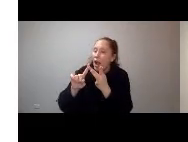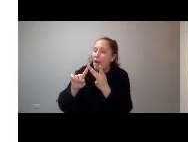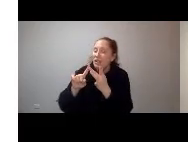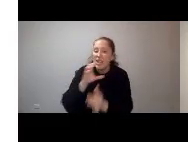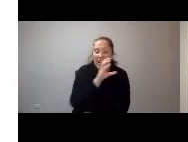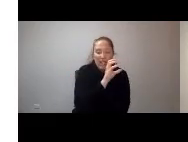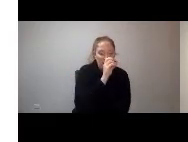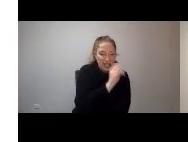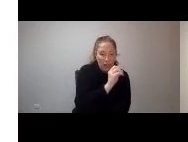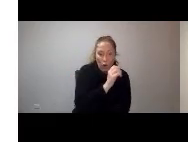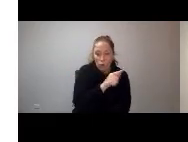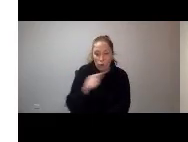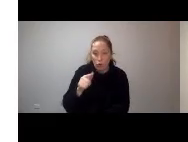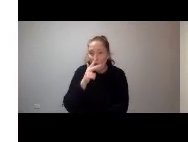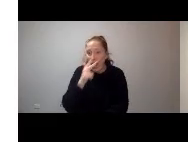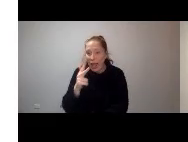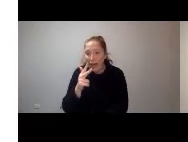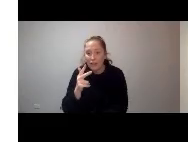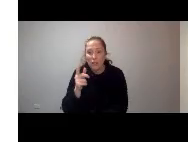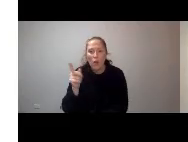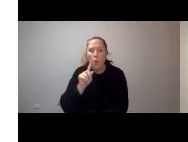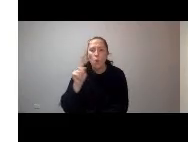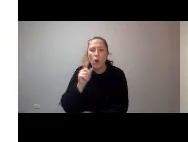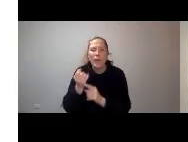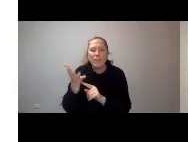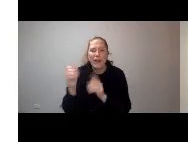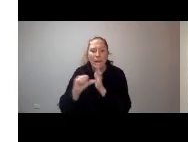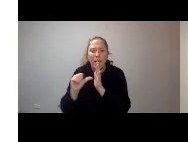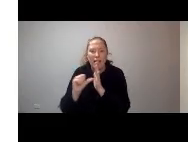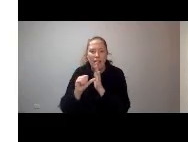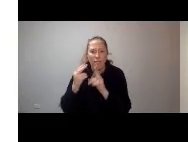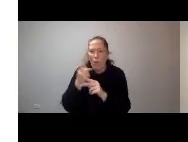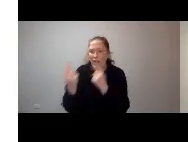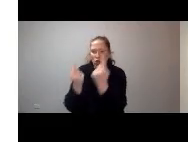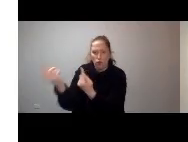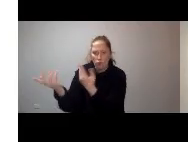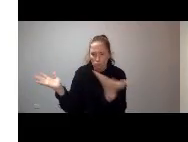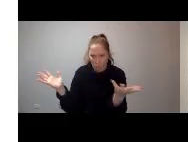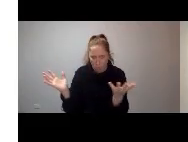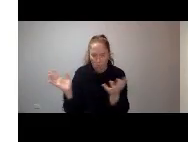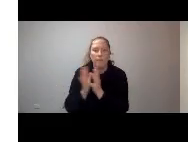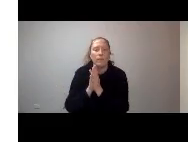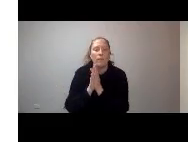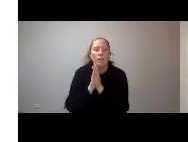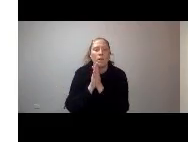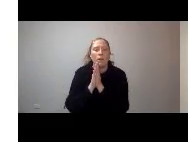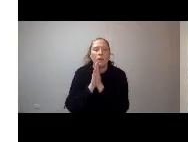across all areas of health, education, social disability? And I think the numbers might be Dodgy Brothers.